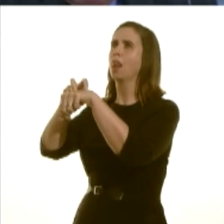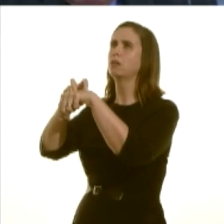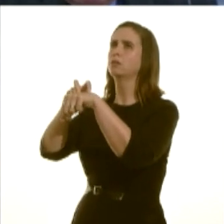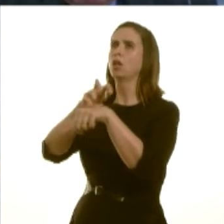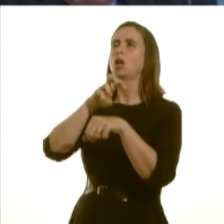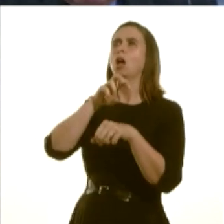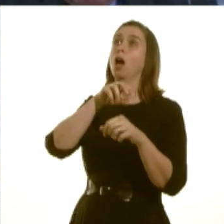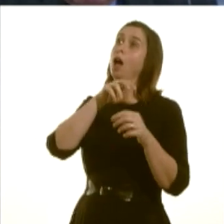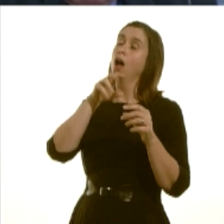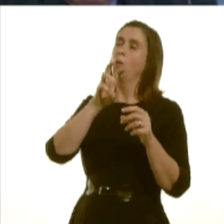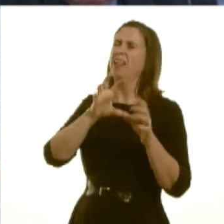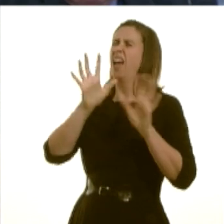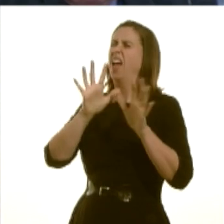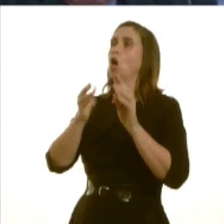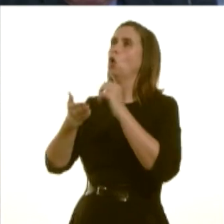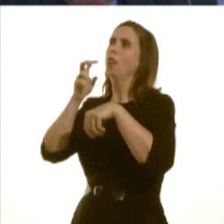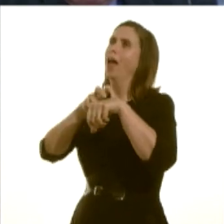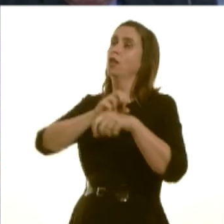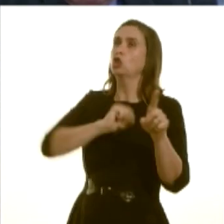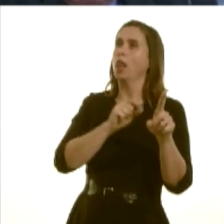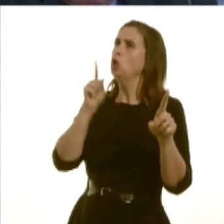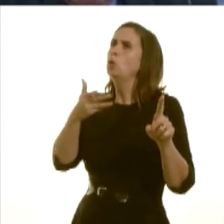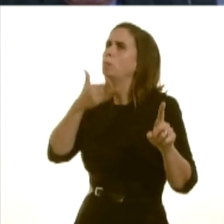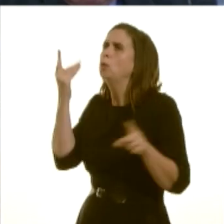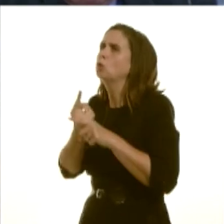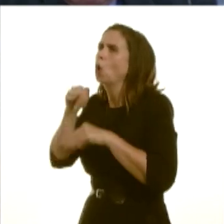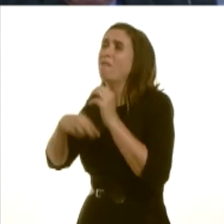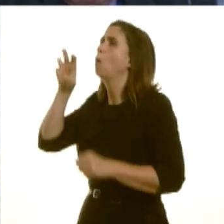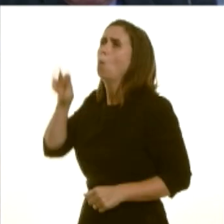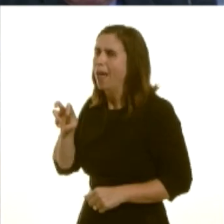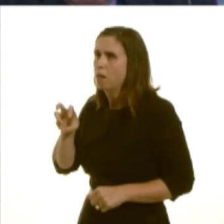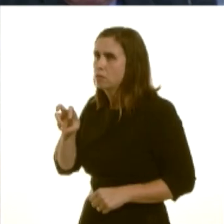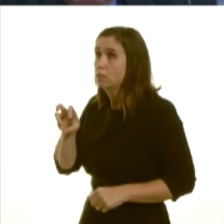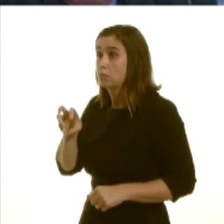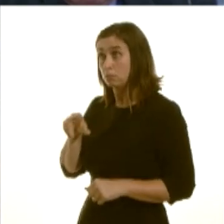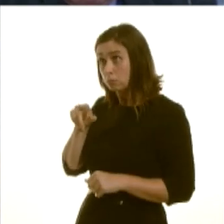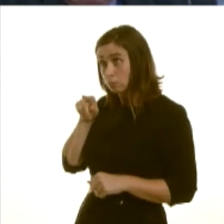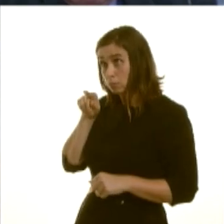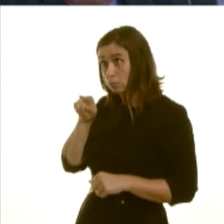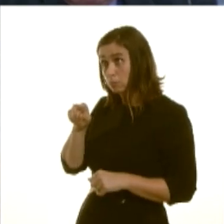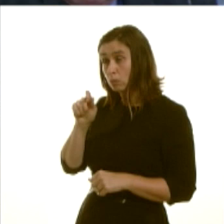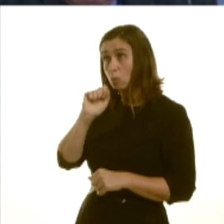not say Wales. Would you entertain having that discussion with the political leaders